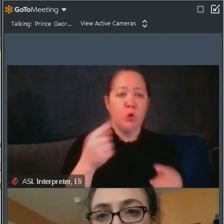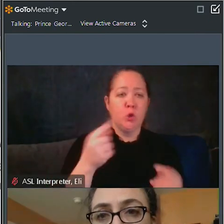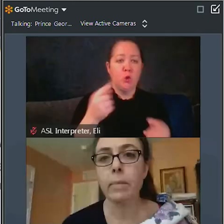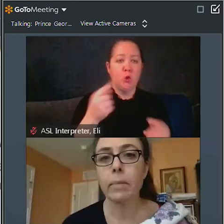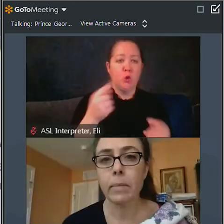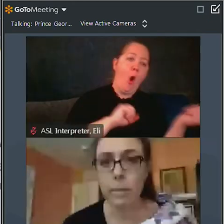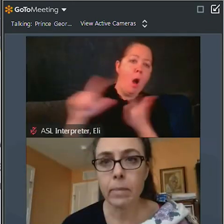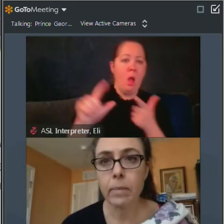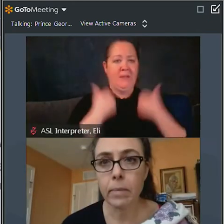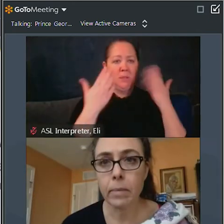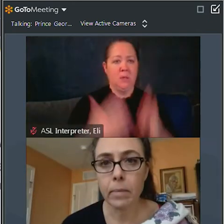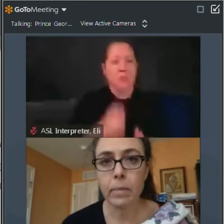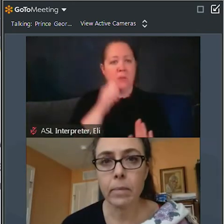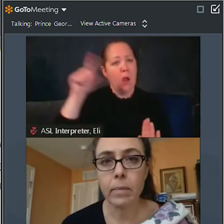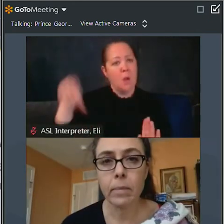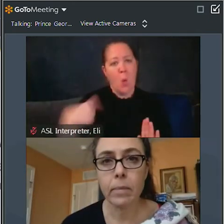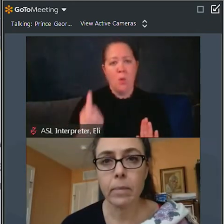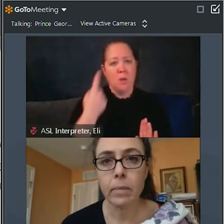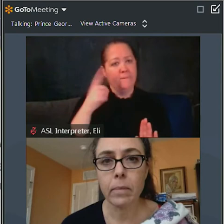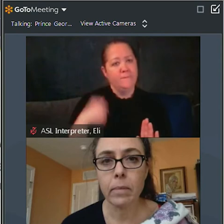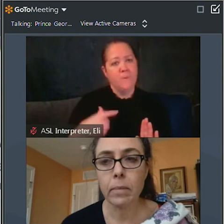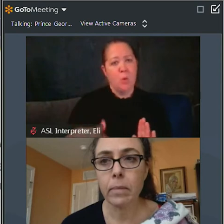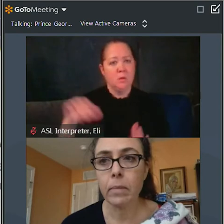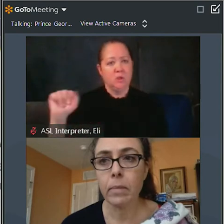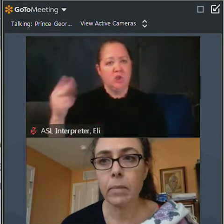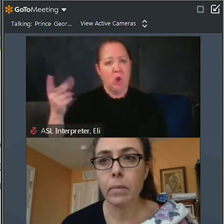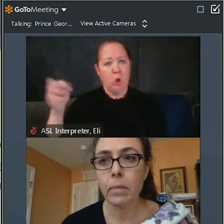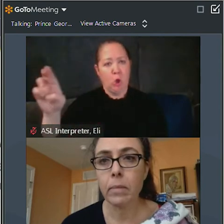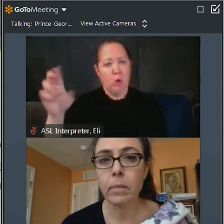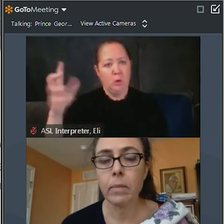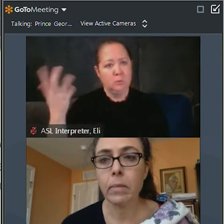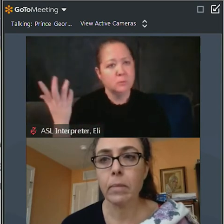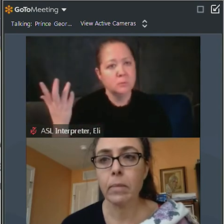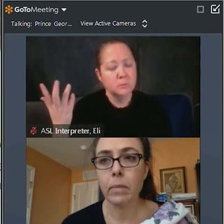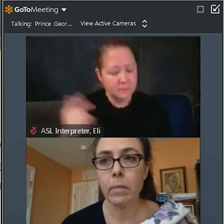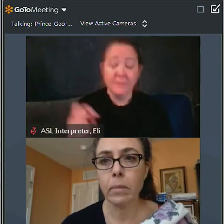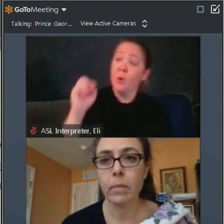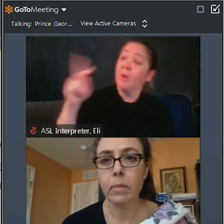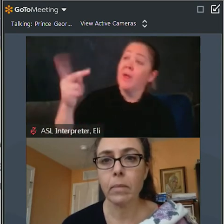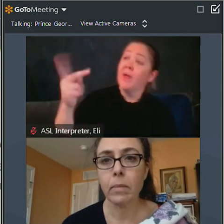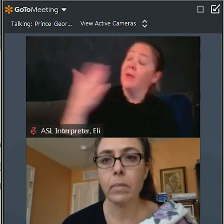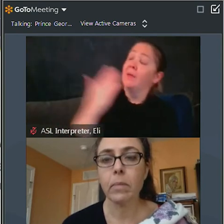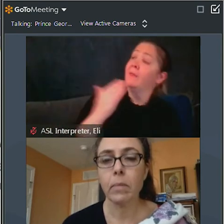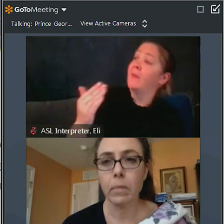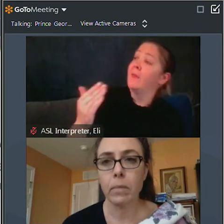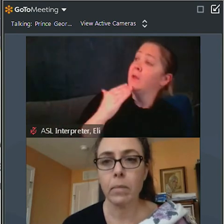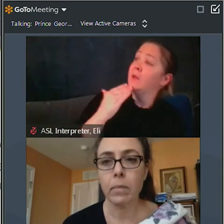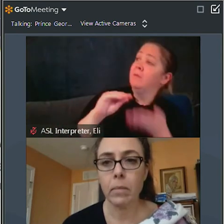Shay, Ms. J what's. You know, I've taken notes of the concerns. And one of the things that I,